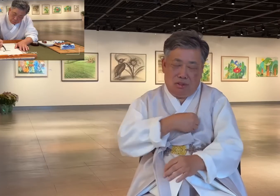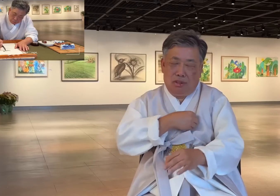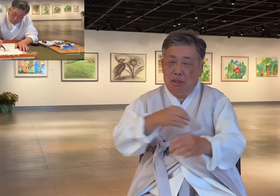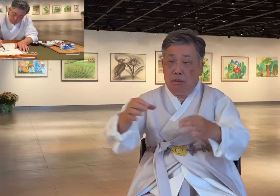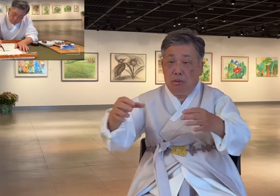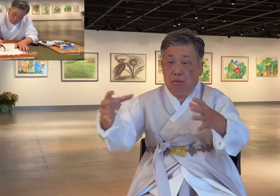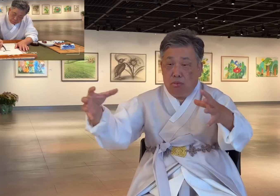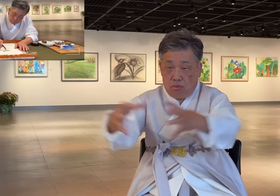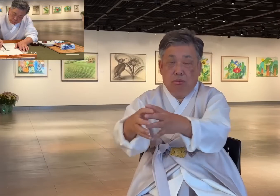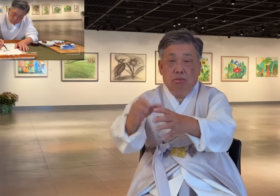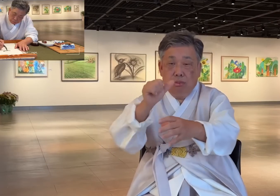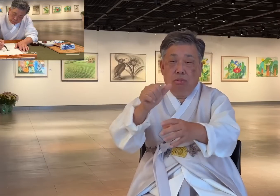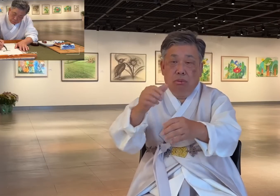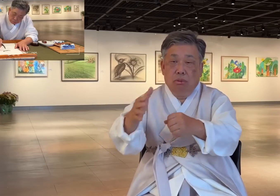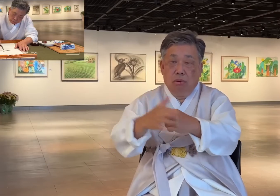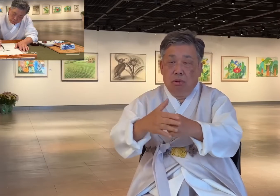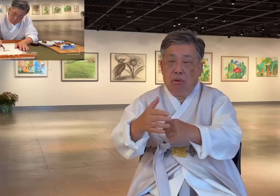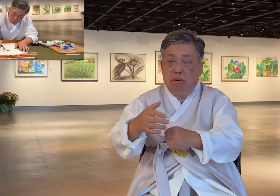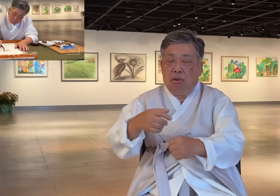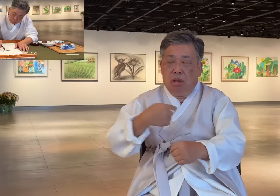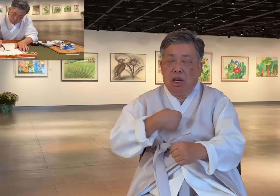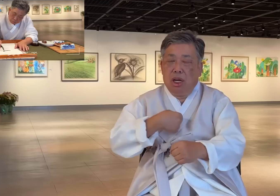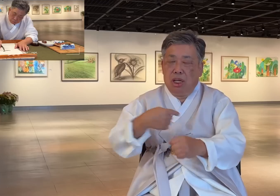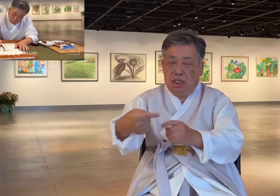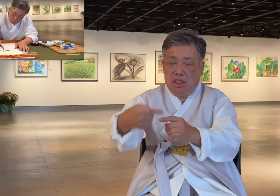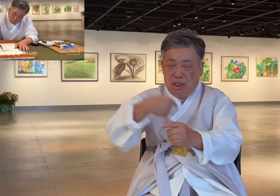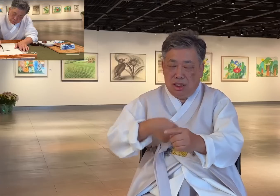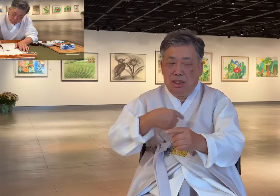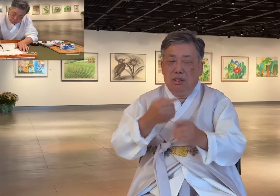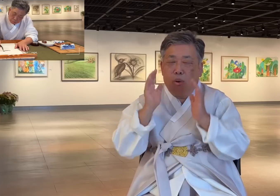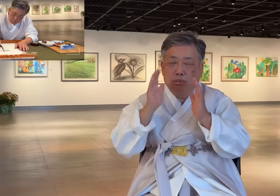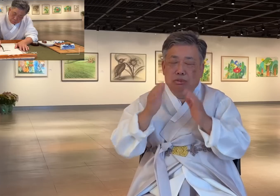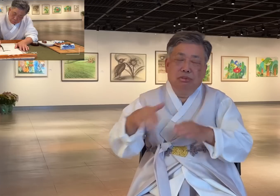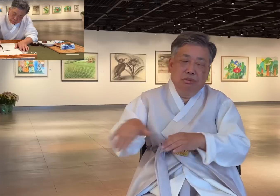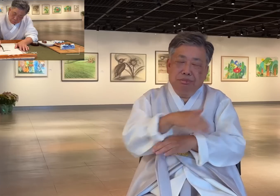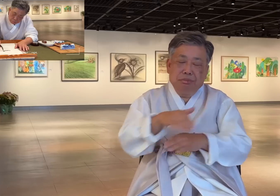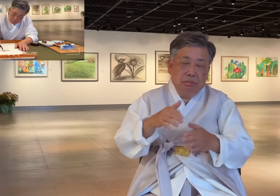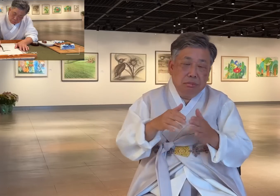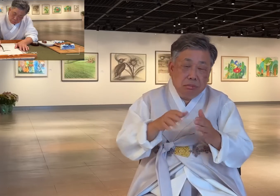There was a membership meeting for painters. I continued to focus on my studies.